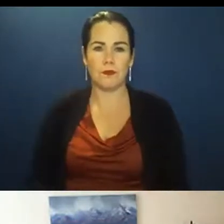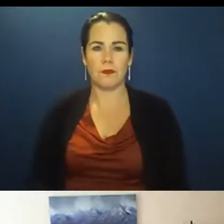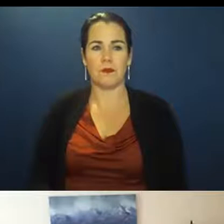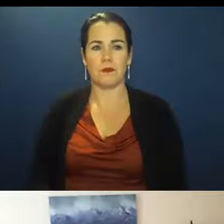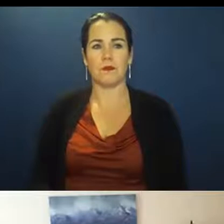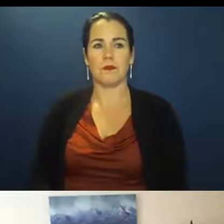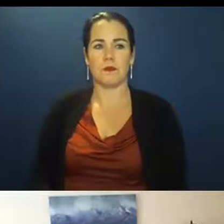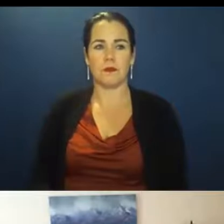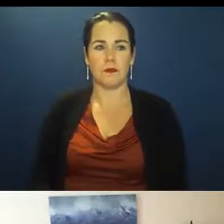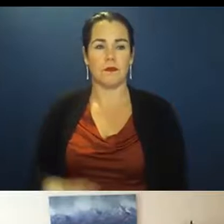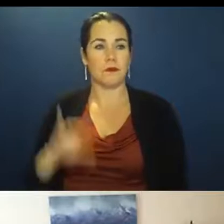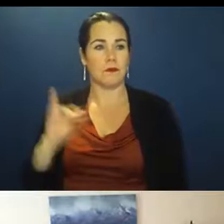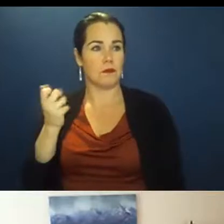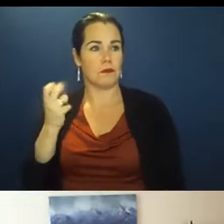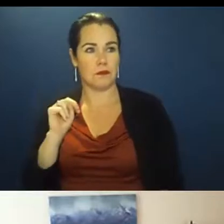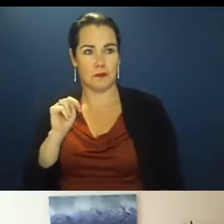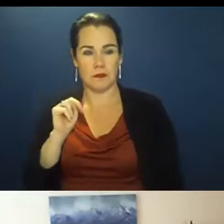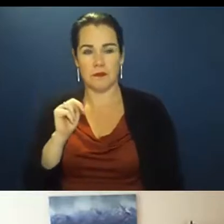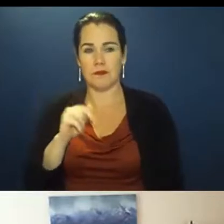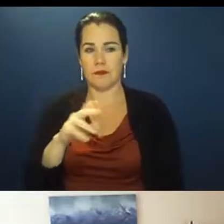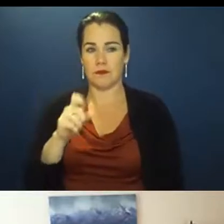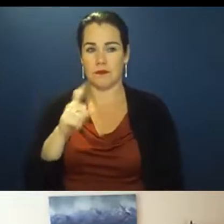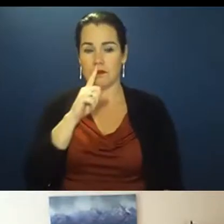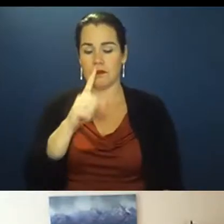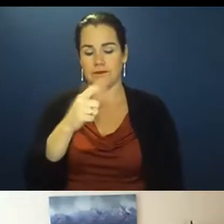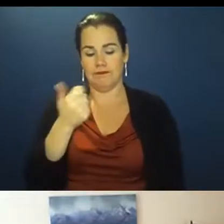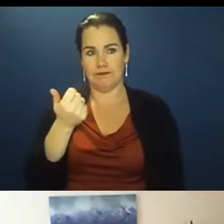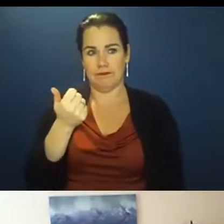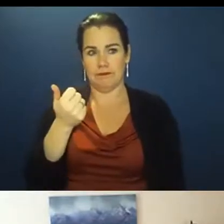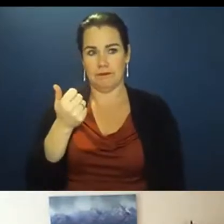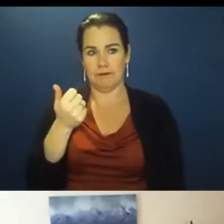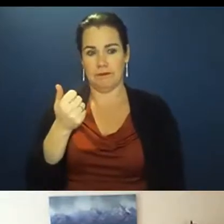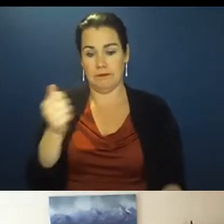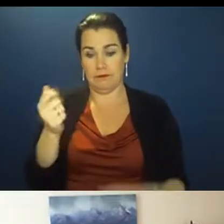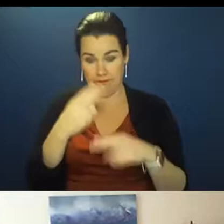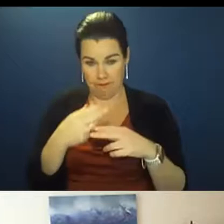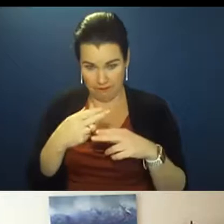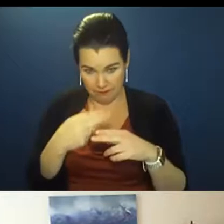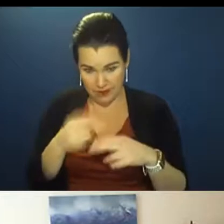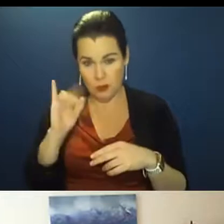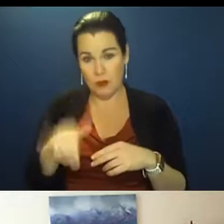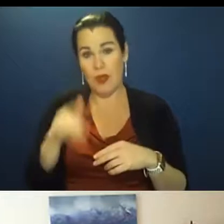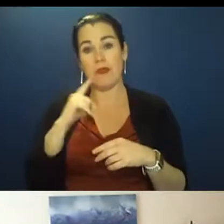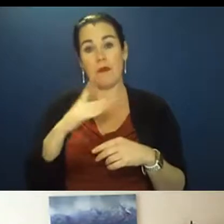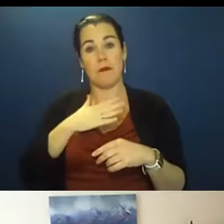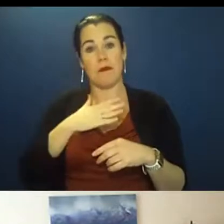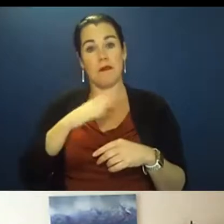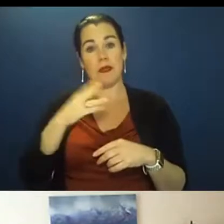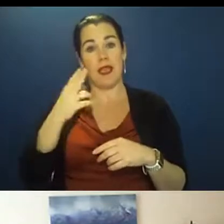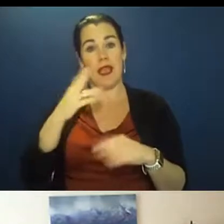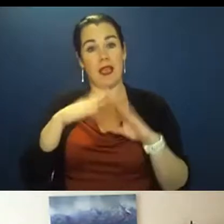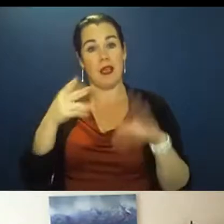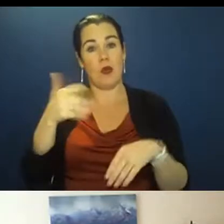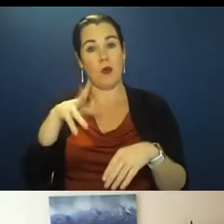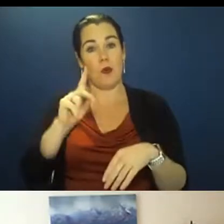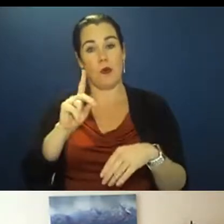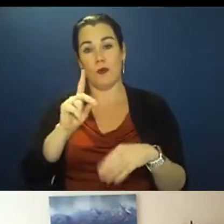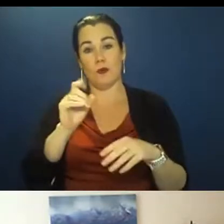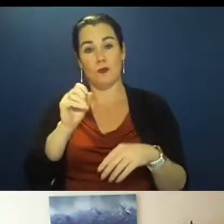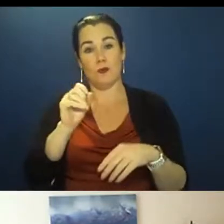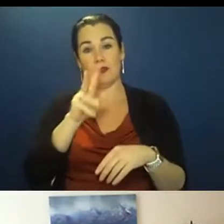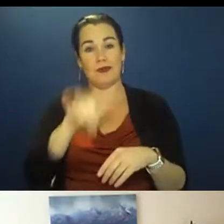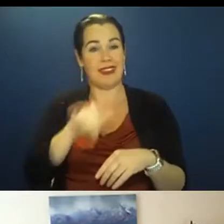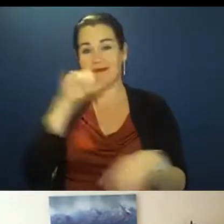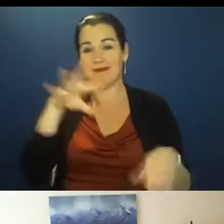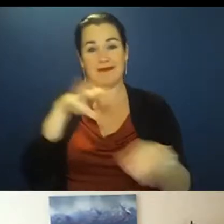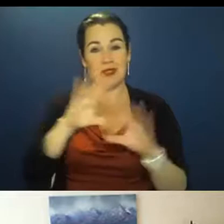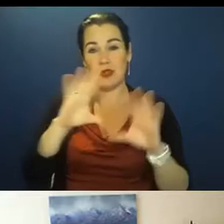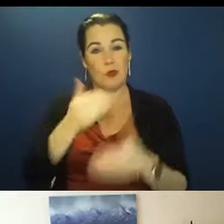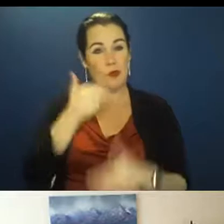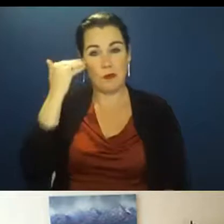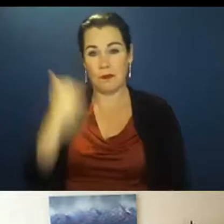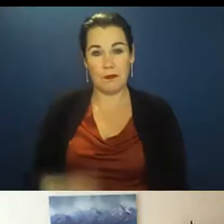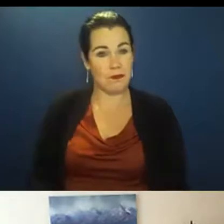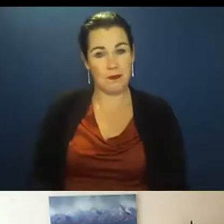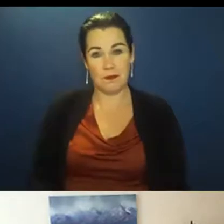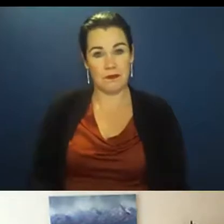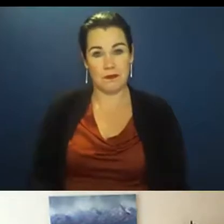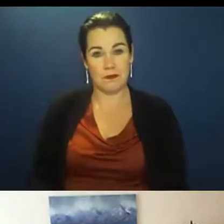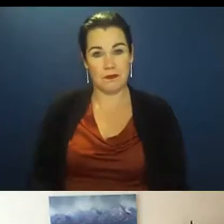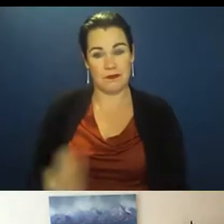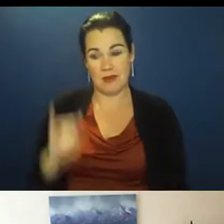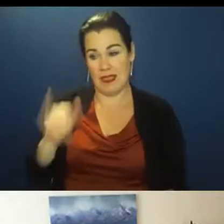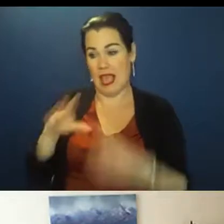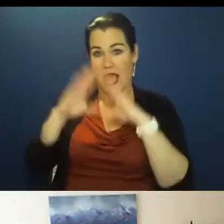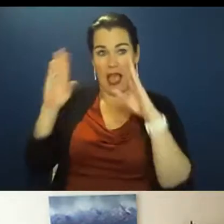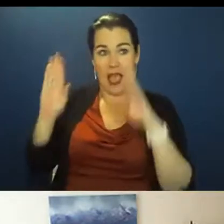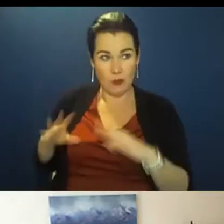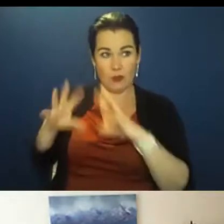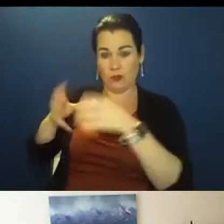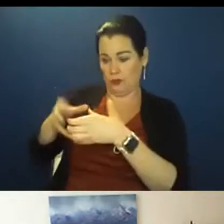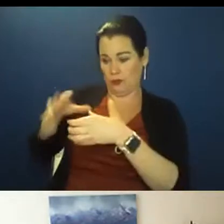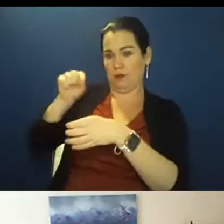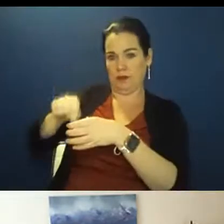So, real quickly, the household pulse survey does not include group quarters in the survey frame. The household frame is what we use. But surveys like the American Community Survey do have a group quarters component of their sample.